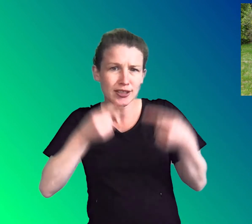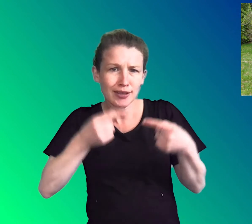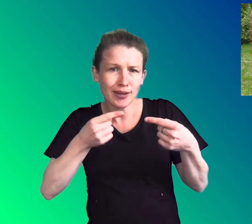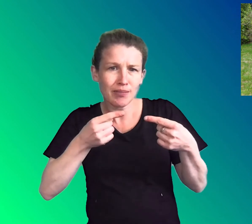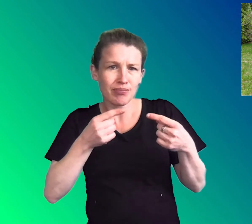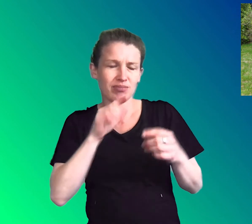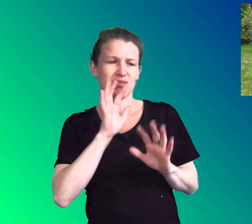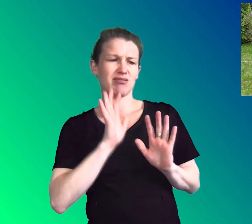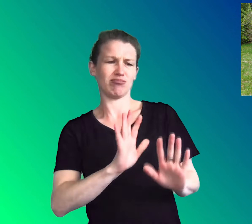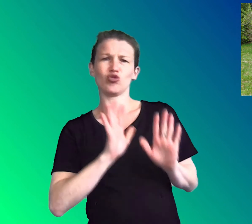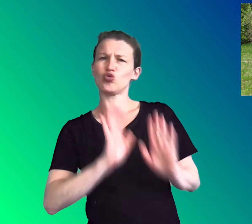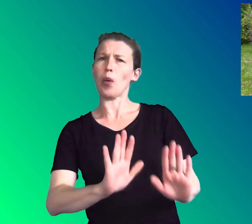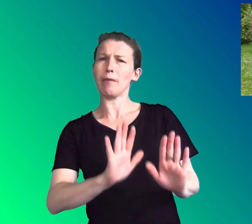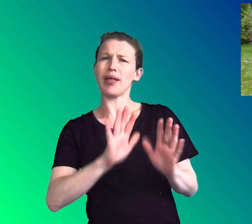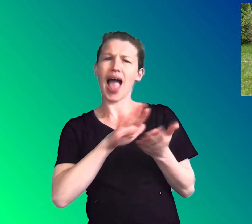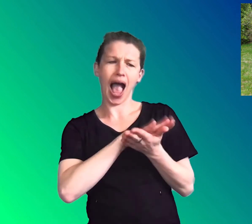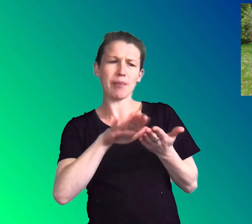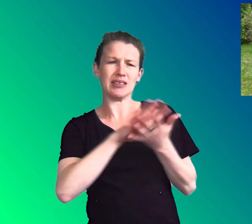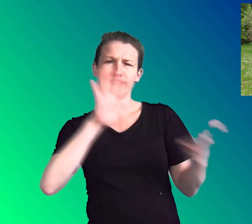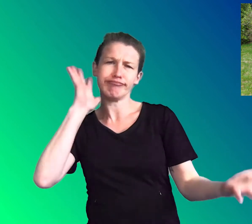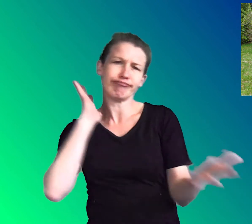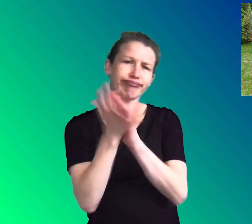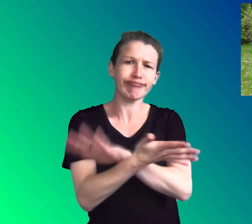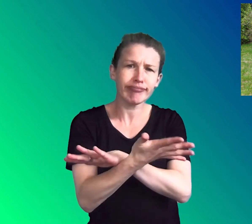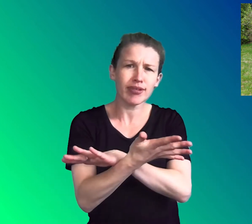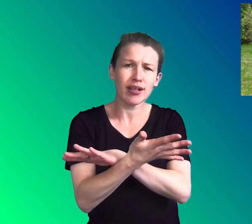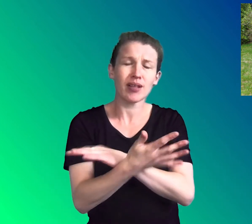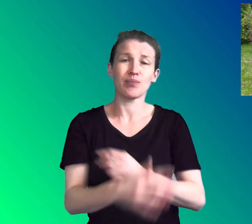where we prevent things such as food competition, habitat destruction